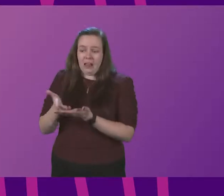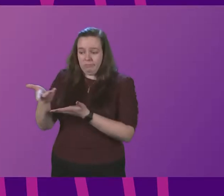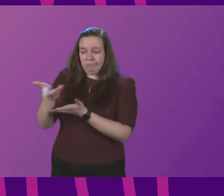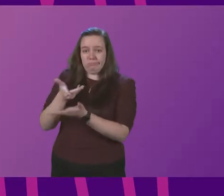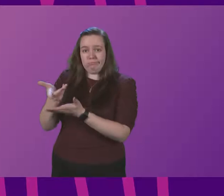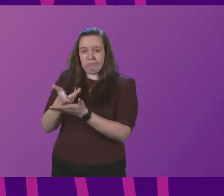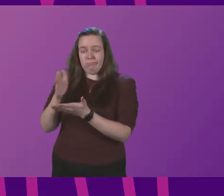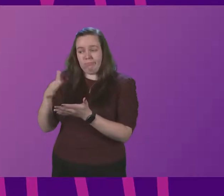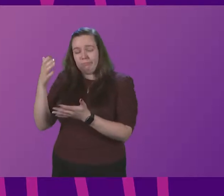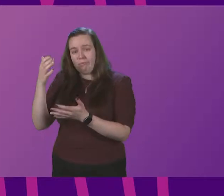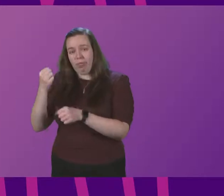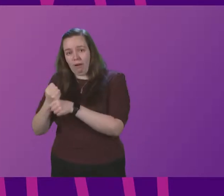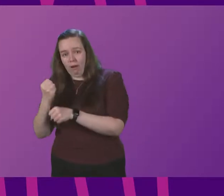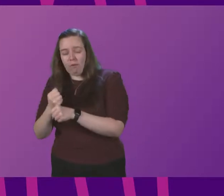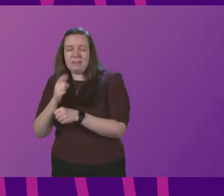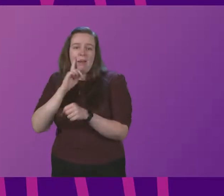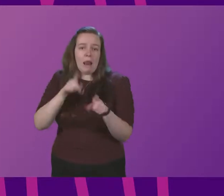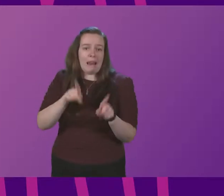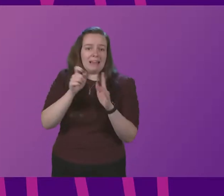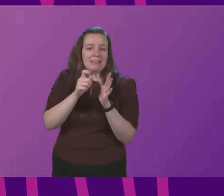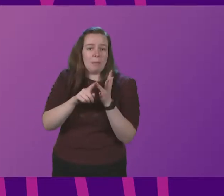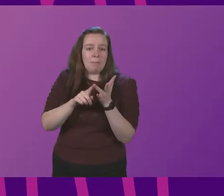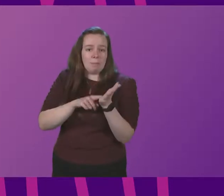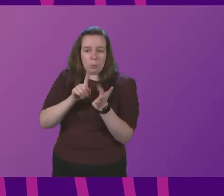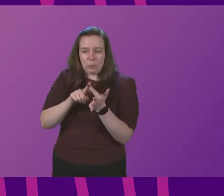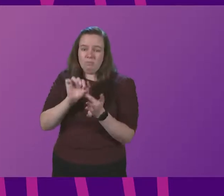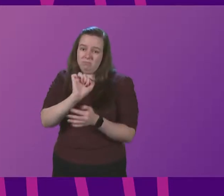the Government and Lady Poole, with Lady Poole being very much in the driving seat in determining